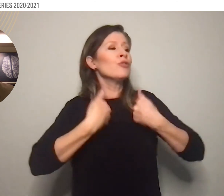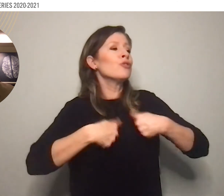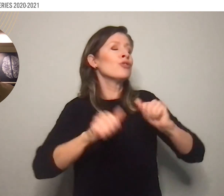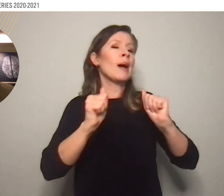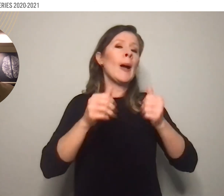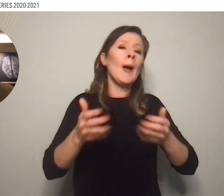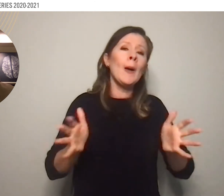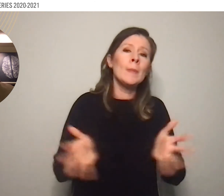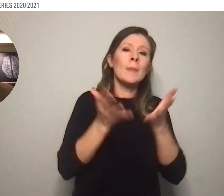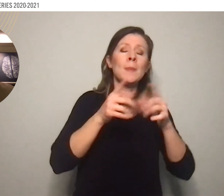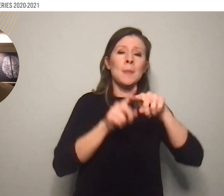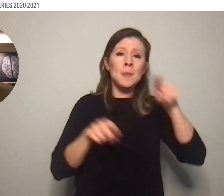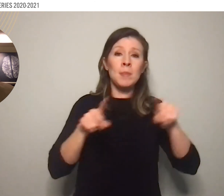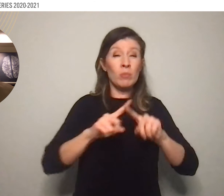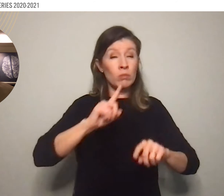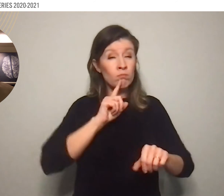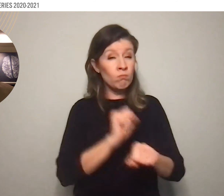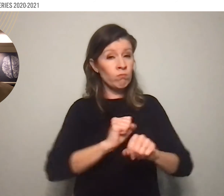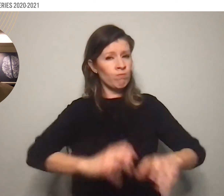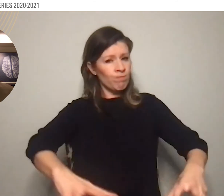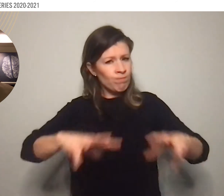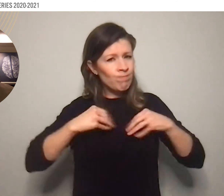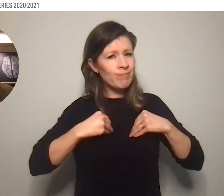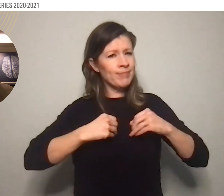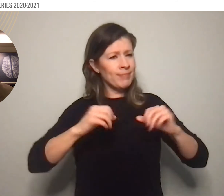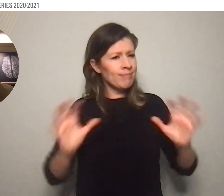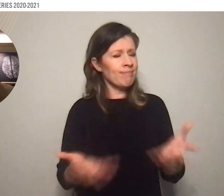truly embrace it and value it proportionally to the importance in discovery and advancement.